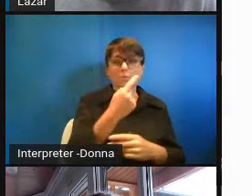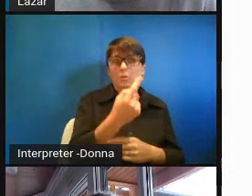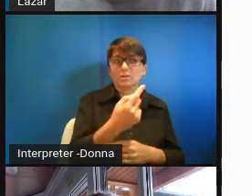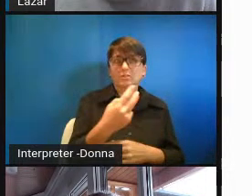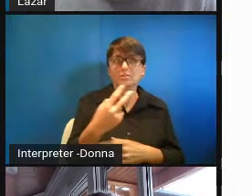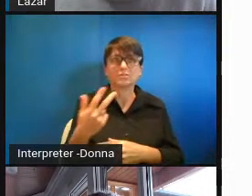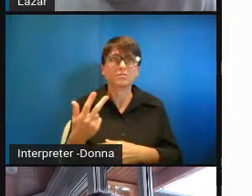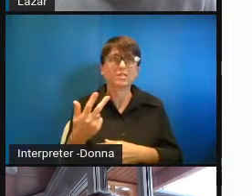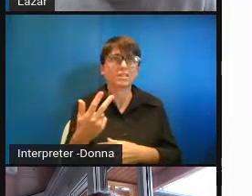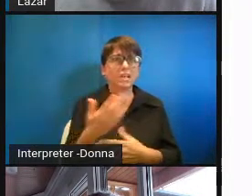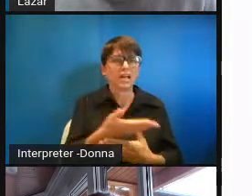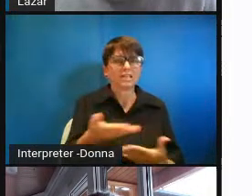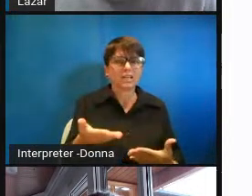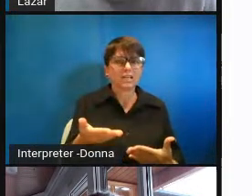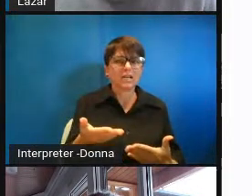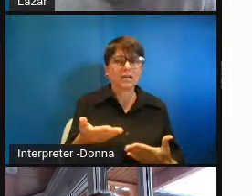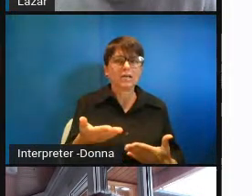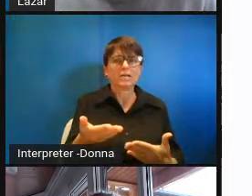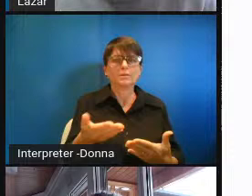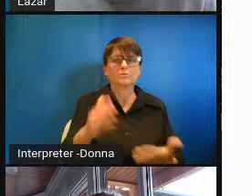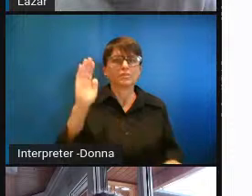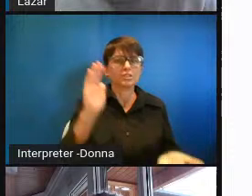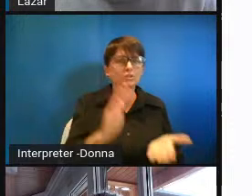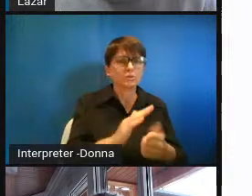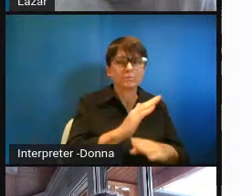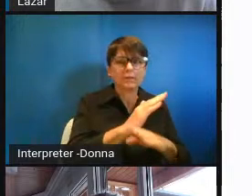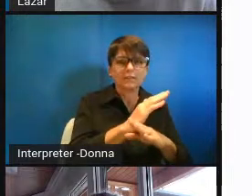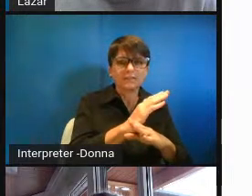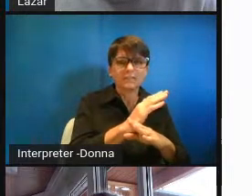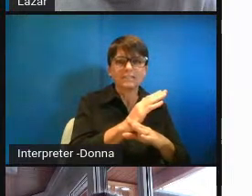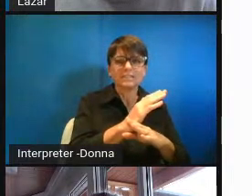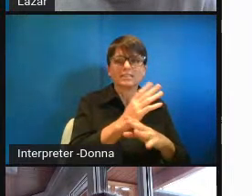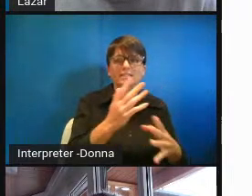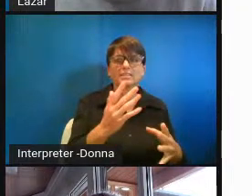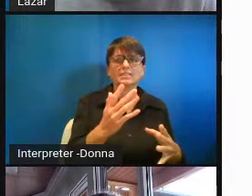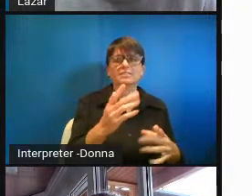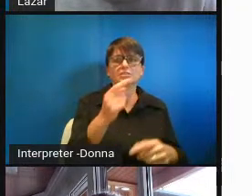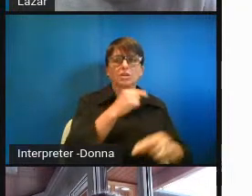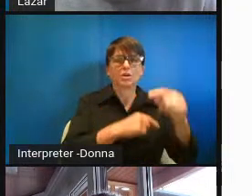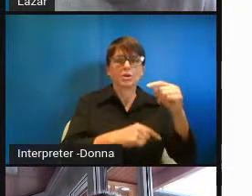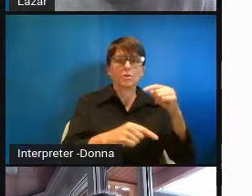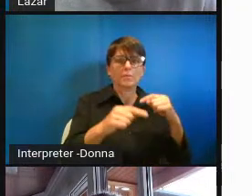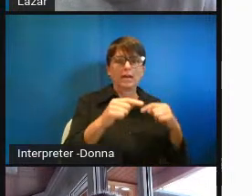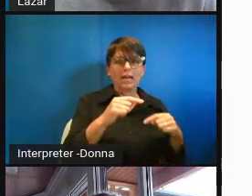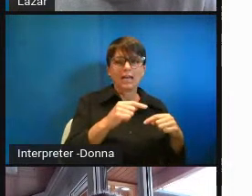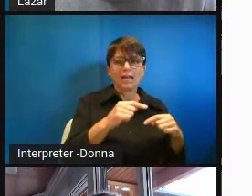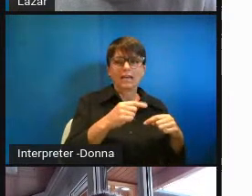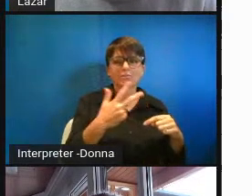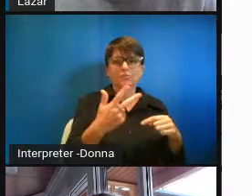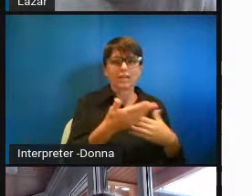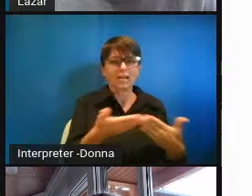Reducing barriers. Diabetes. Viewing one of three items. Maybe that is a slide. Shop Christmas.